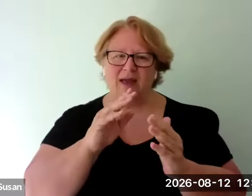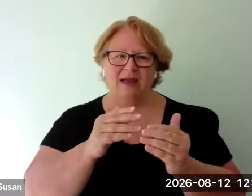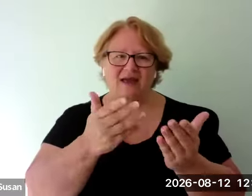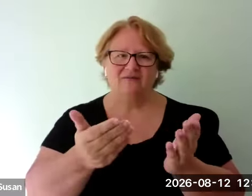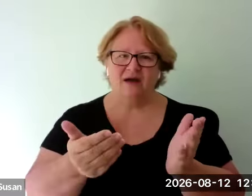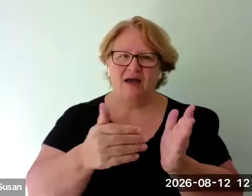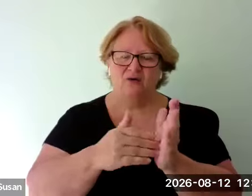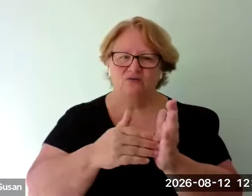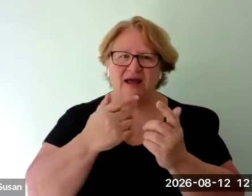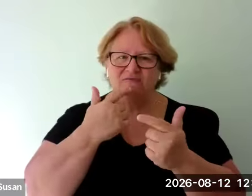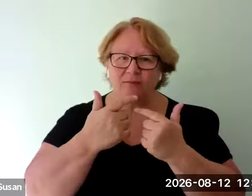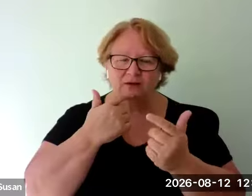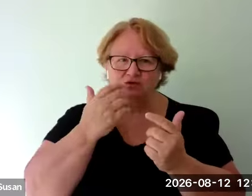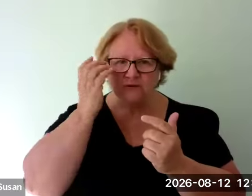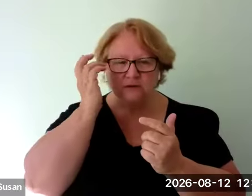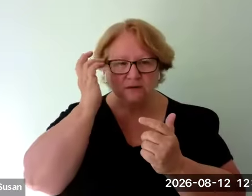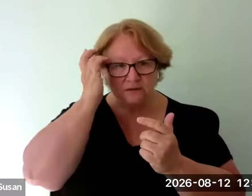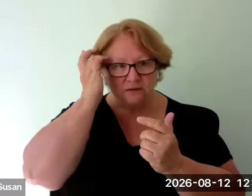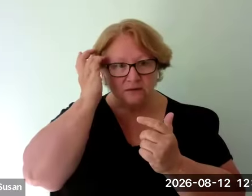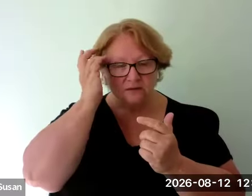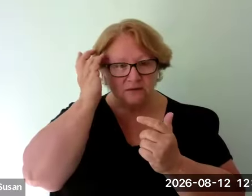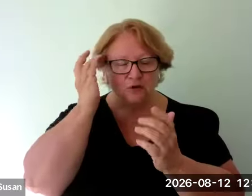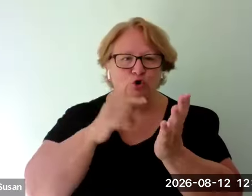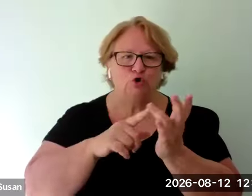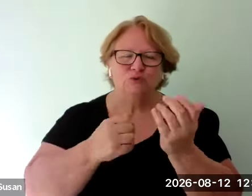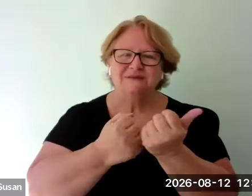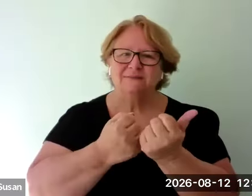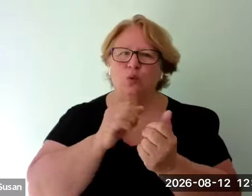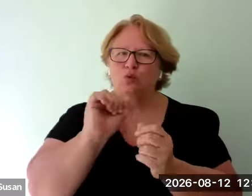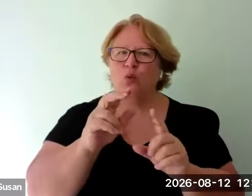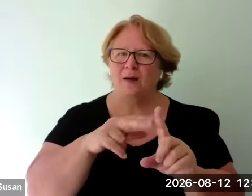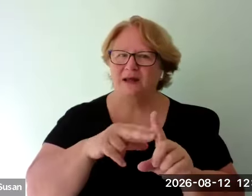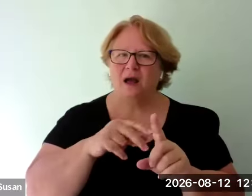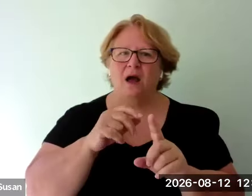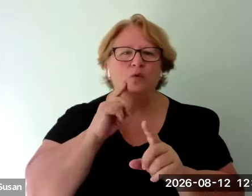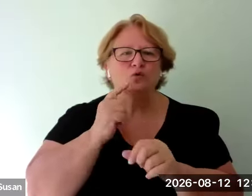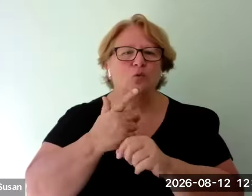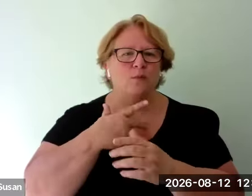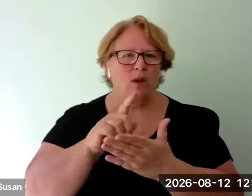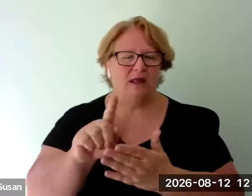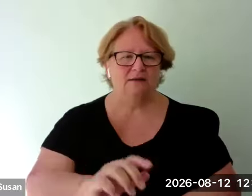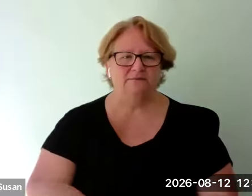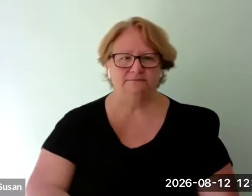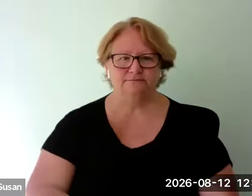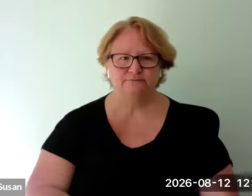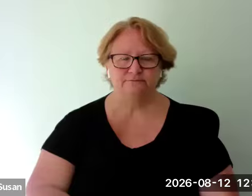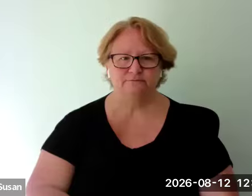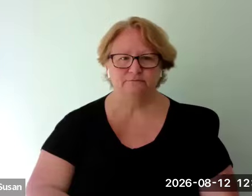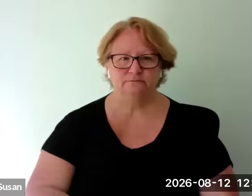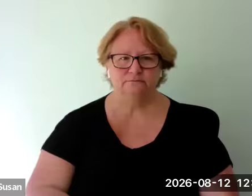form there will also be an optional information box where you can provide any additional information that you would